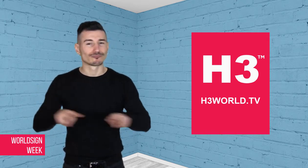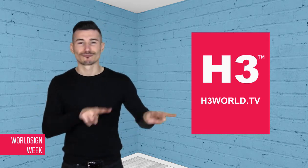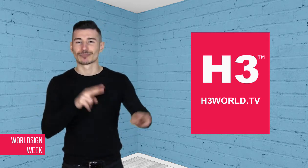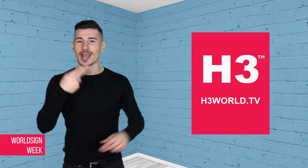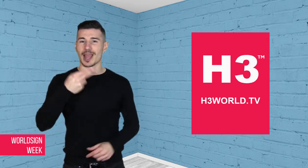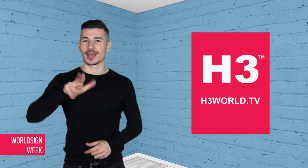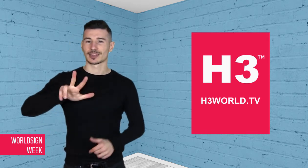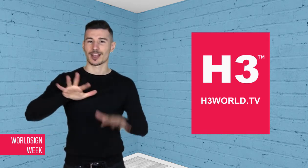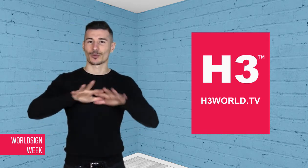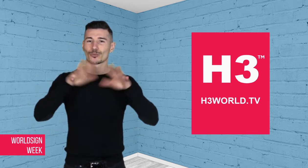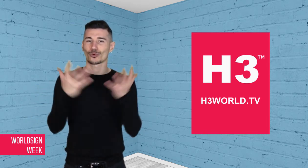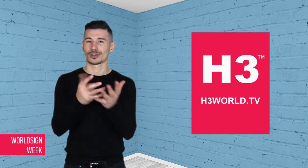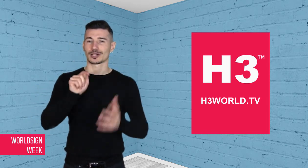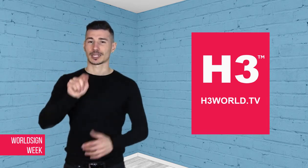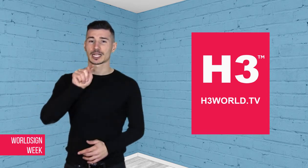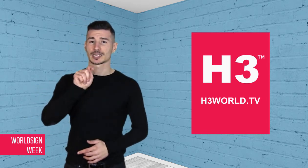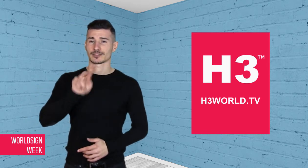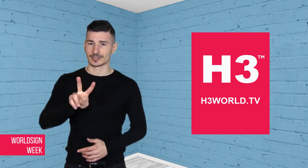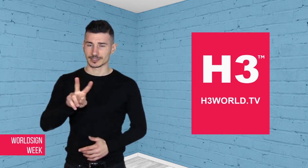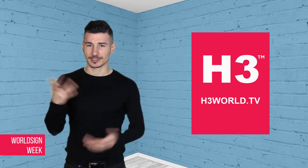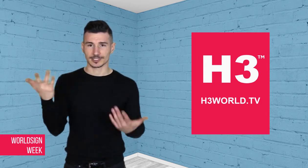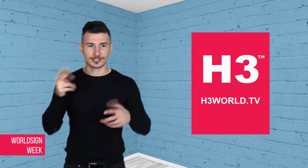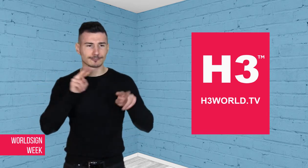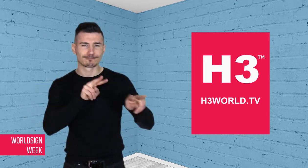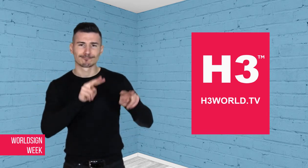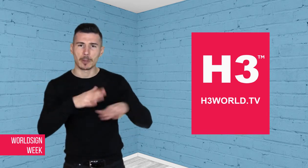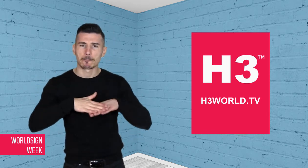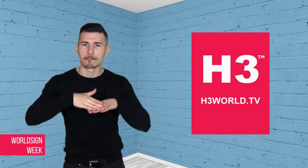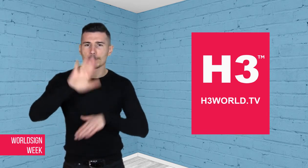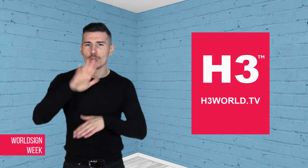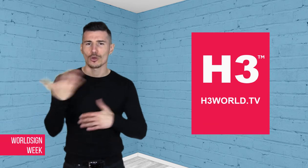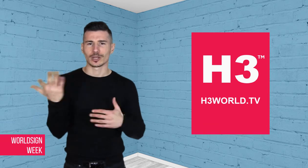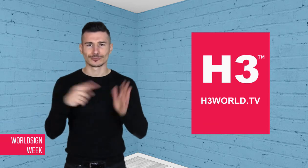visit H3WORLD.TV for more shows,